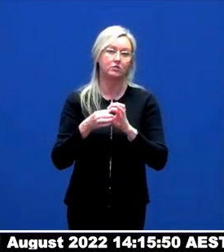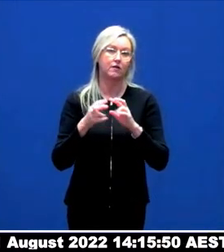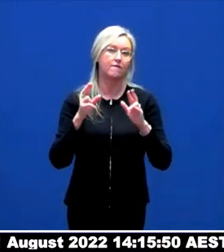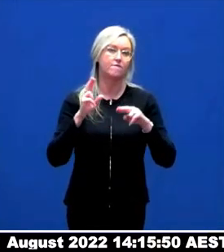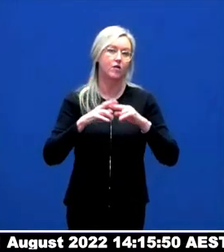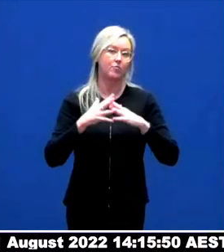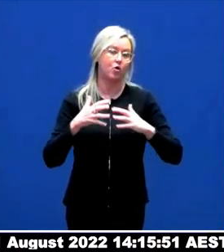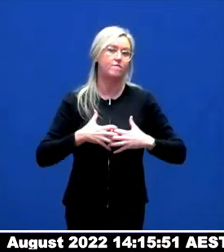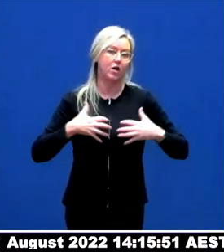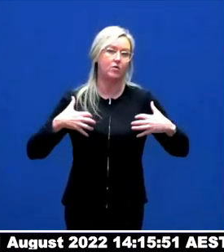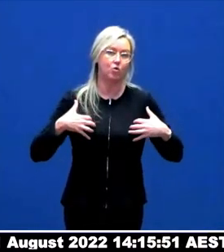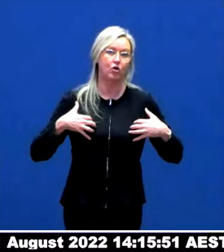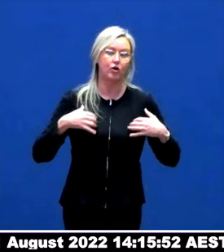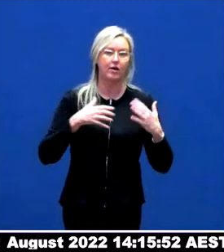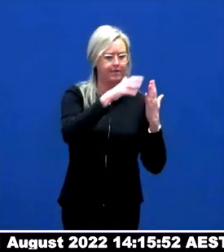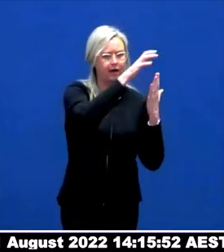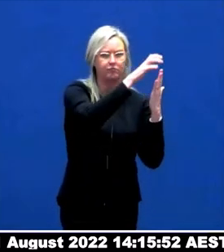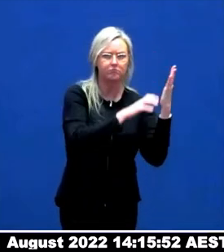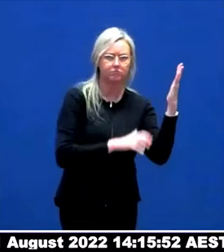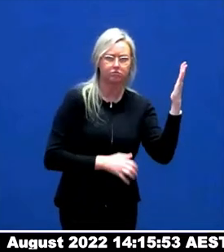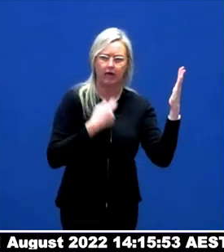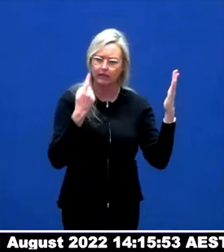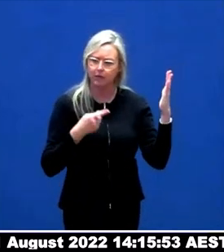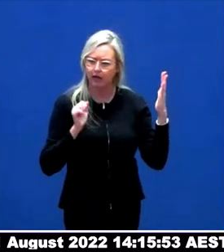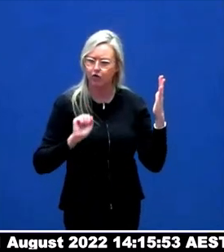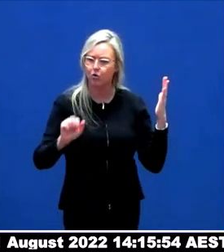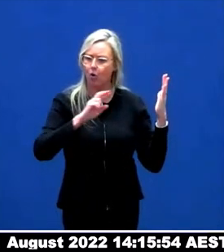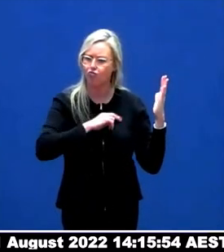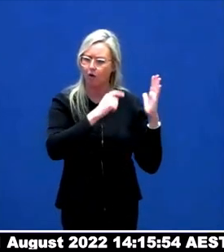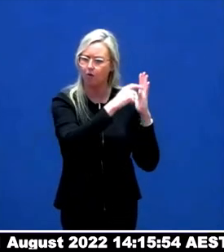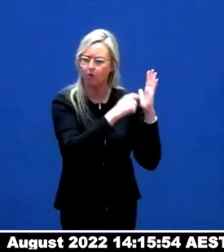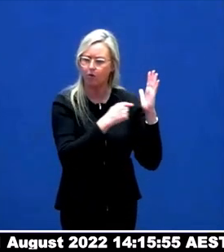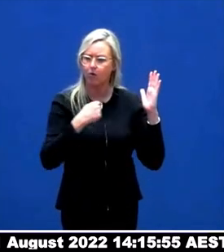support coordinators what their role is and what the agency's expectations of that role